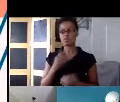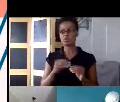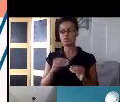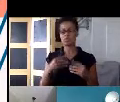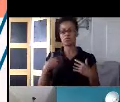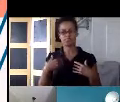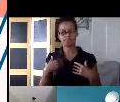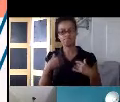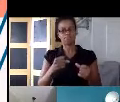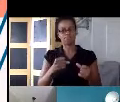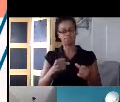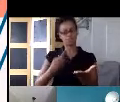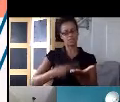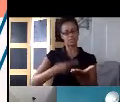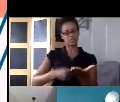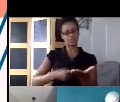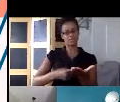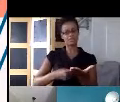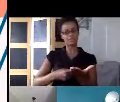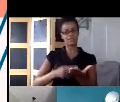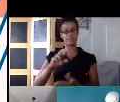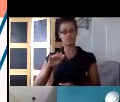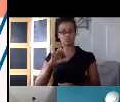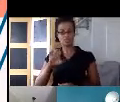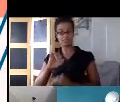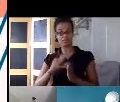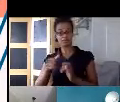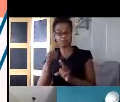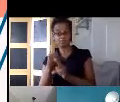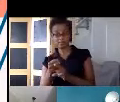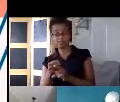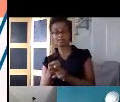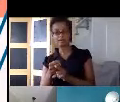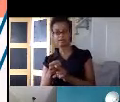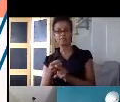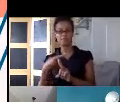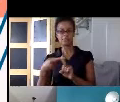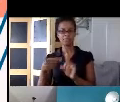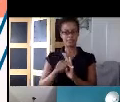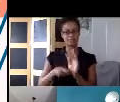and but really talking about the value of community care, and then also, about a shared